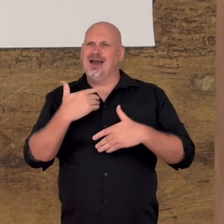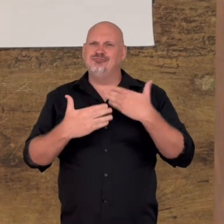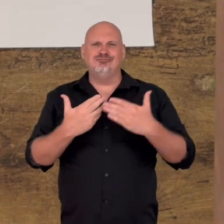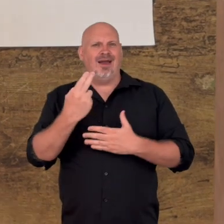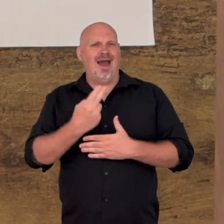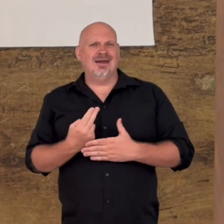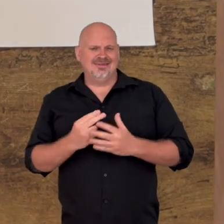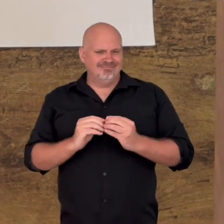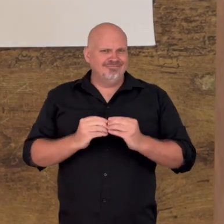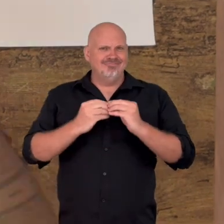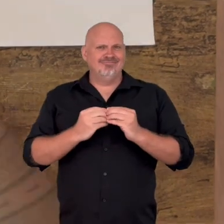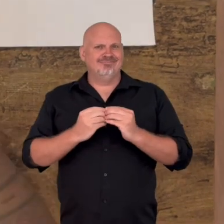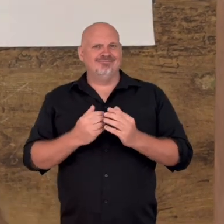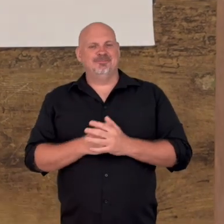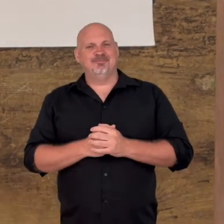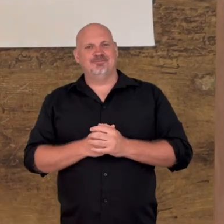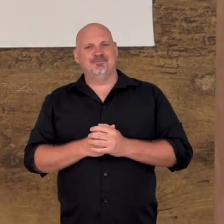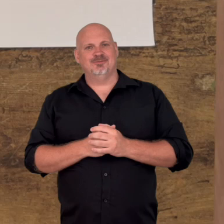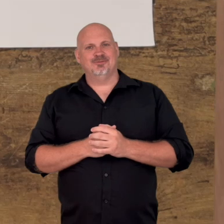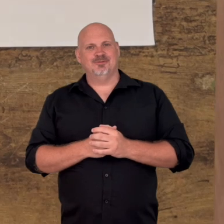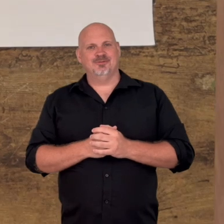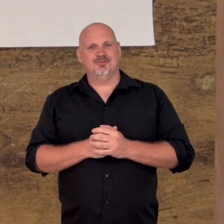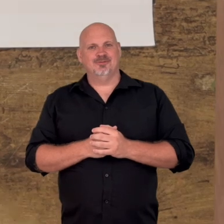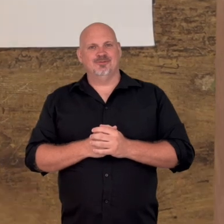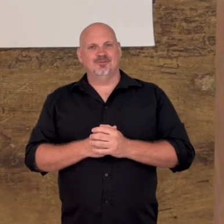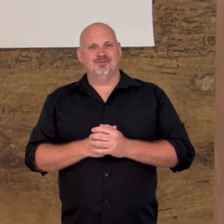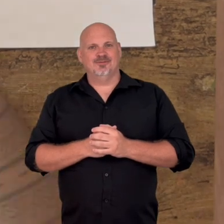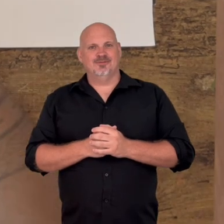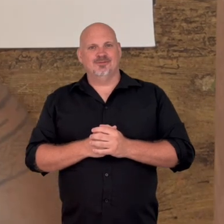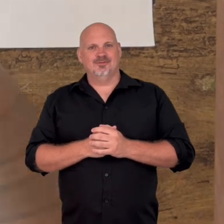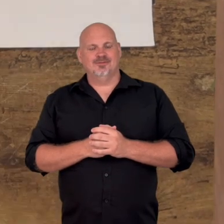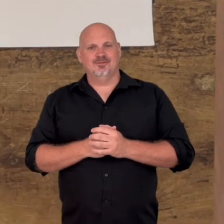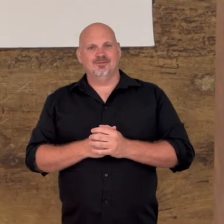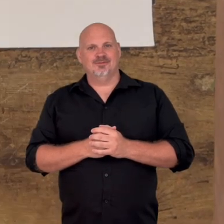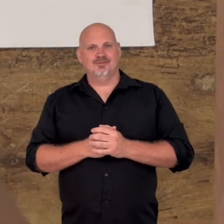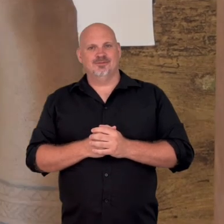sweet now we are close